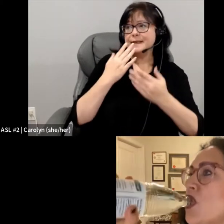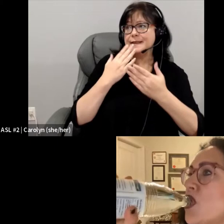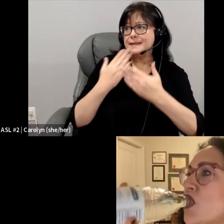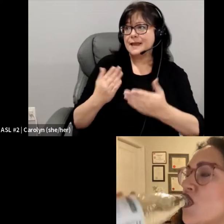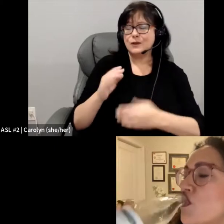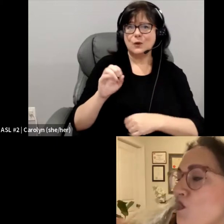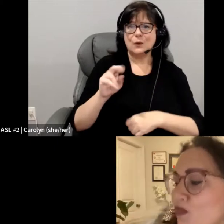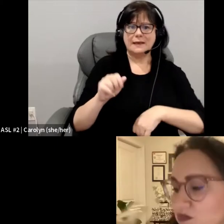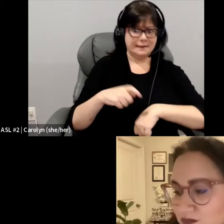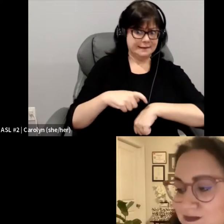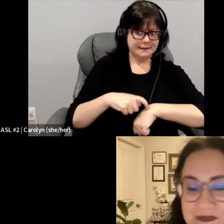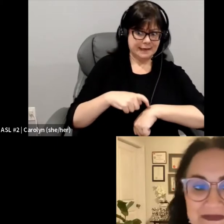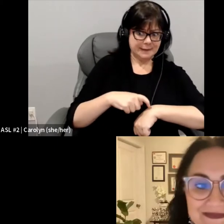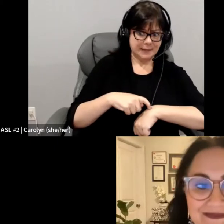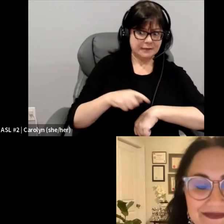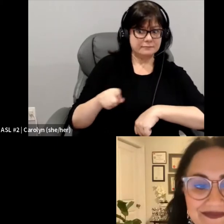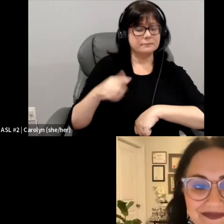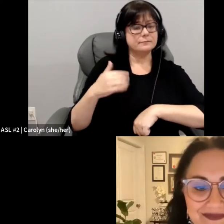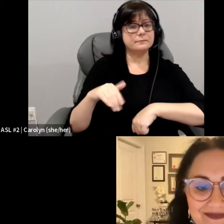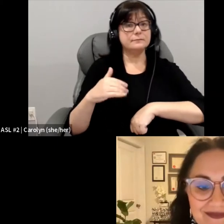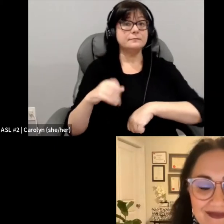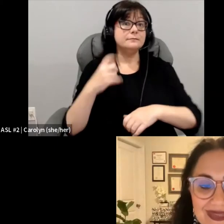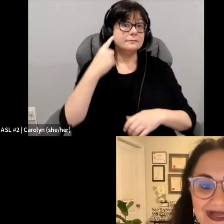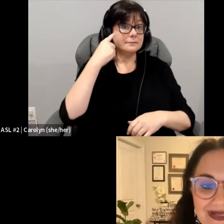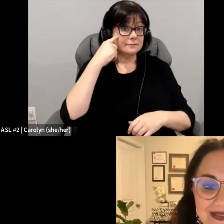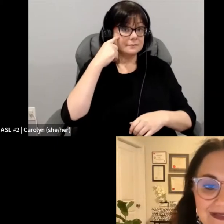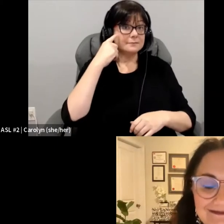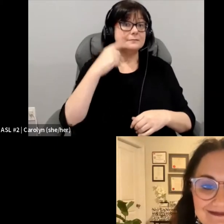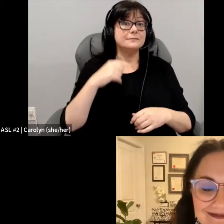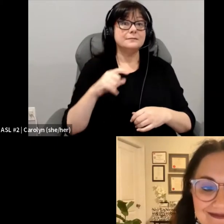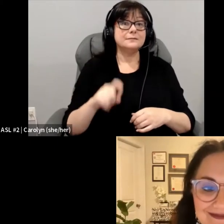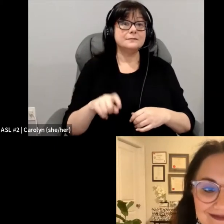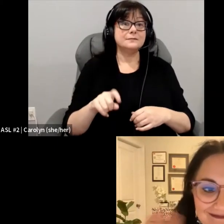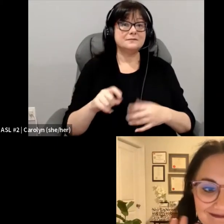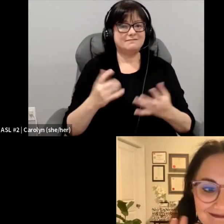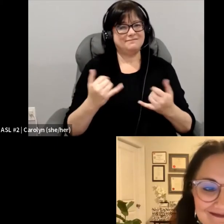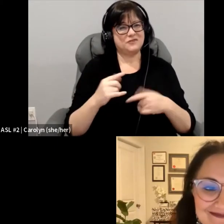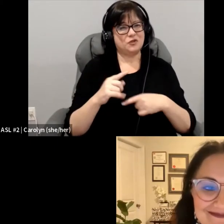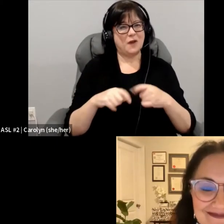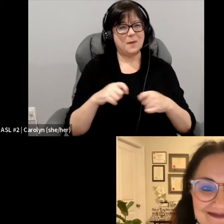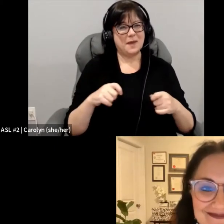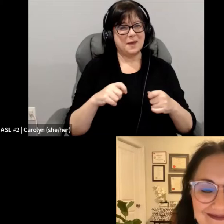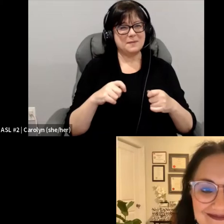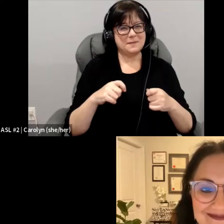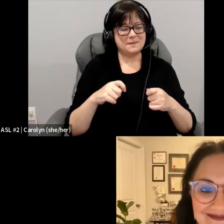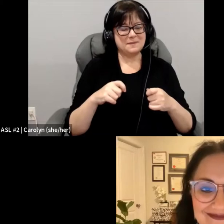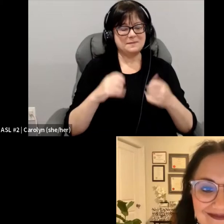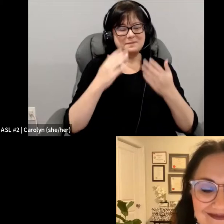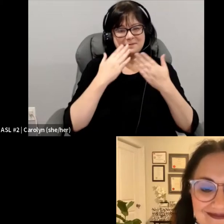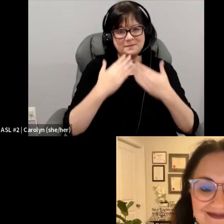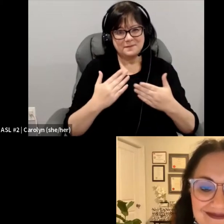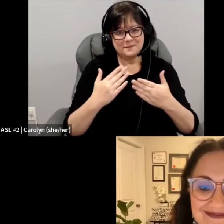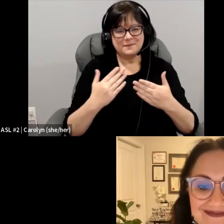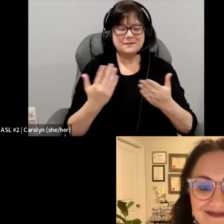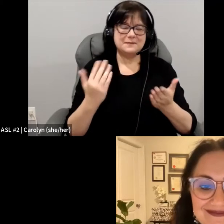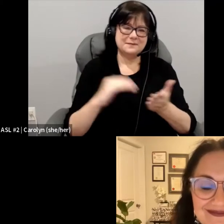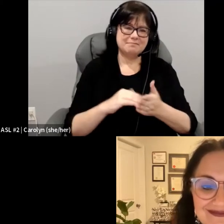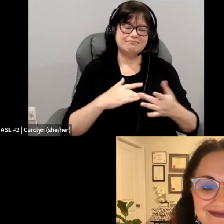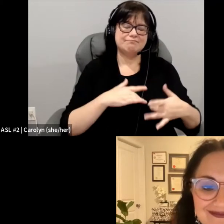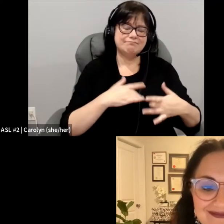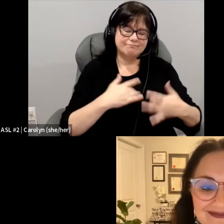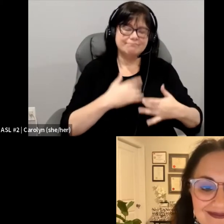I THINK WE ARE GOING TO HAVE TO WRAP AND SO AGAIN, I SINCERELY THANK YOU.